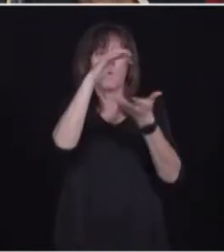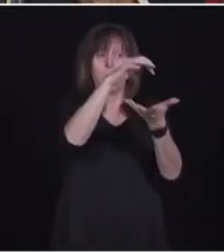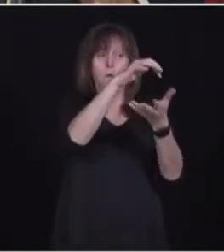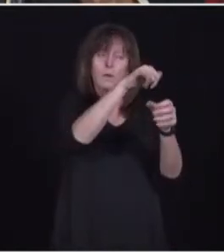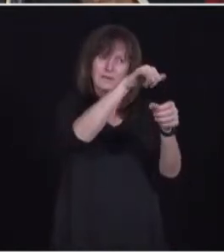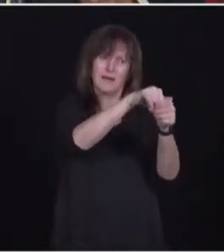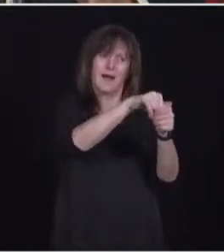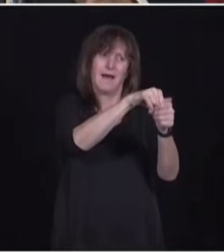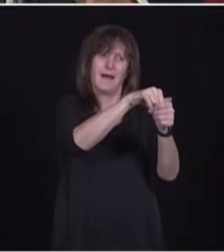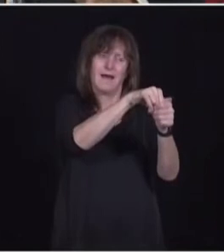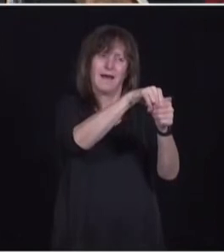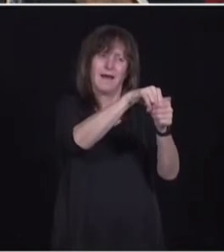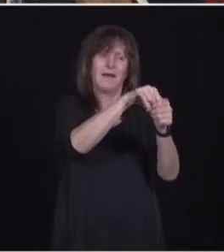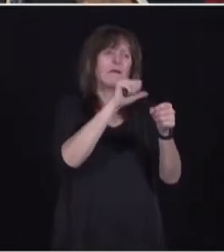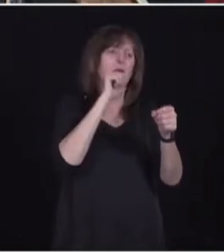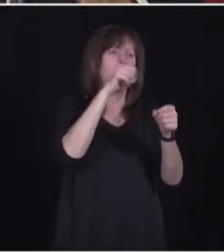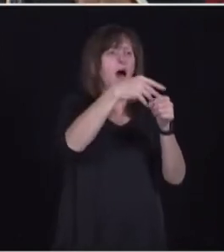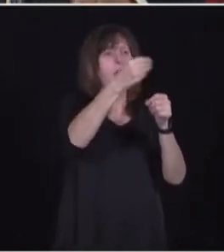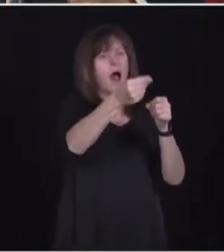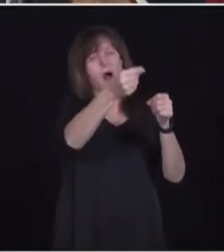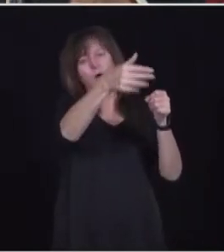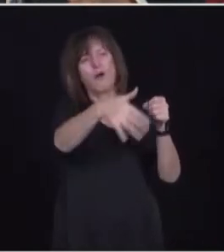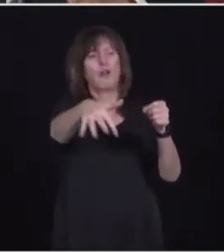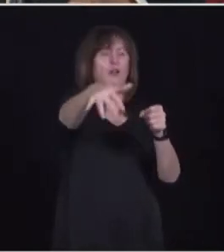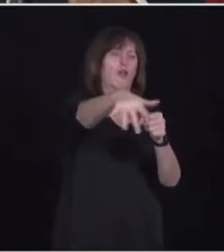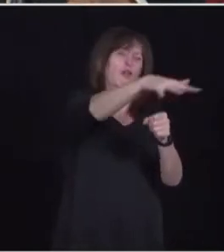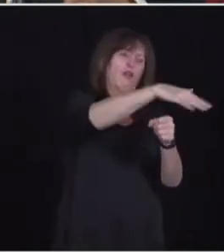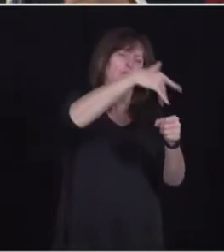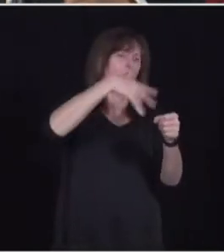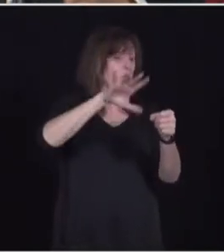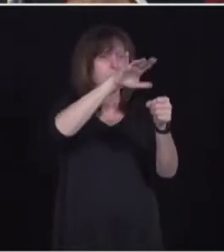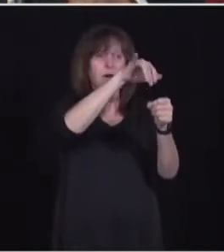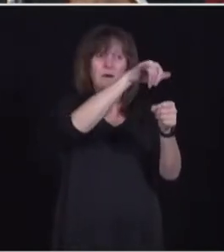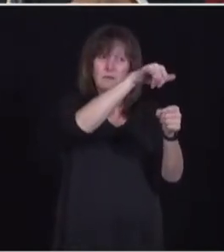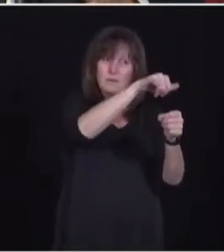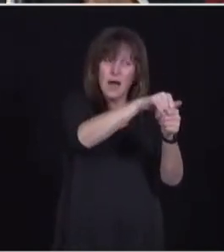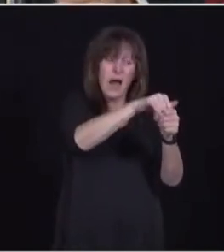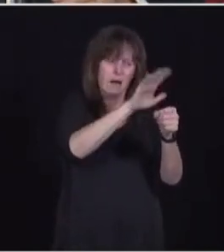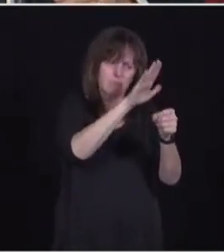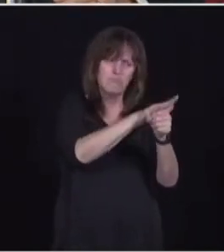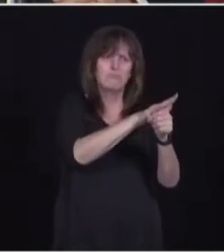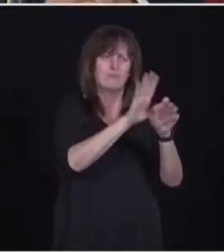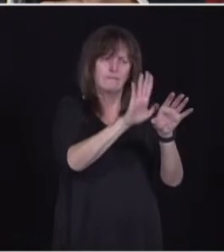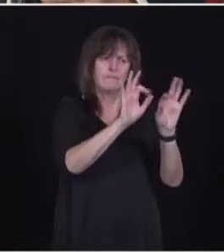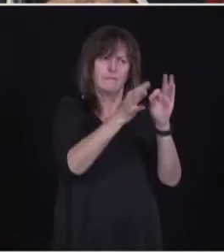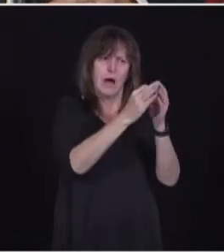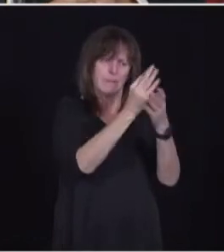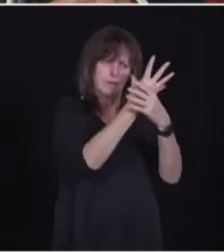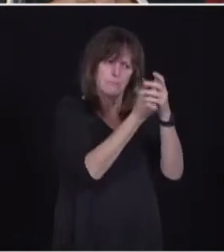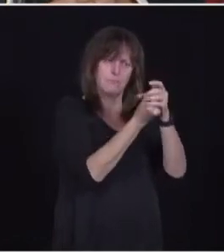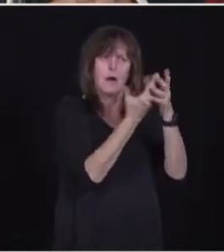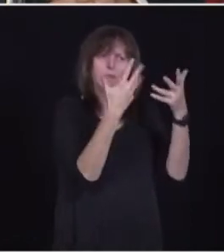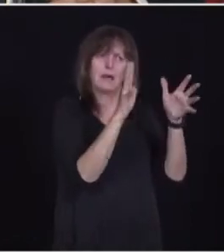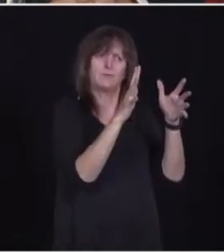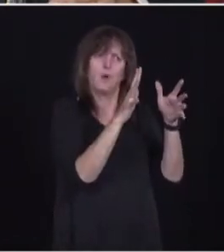going to a secondary residence, get all your shopping and food and everything, where you live, go up there and stay there, do not be